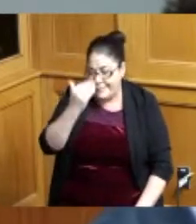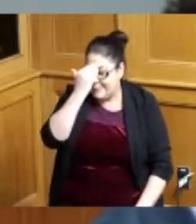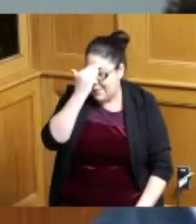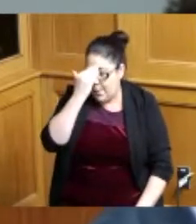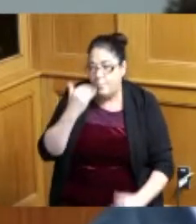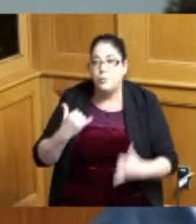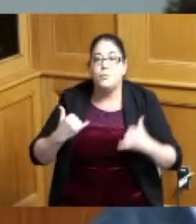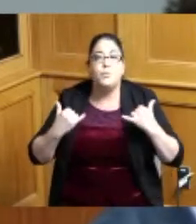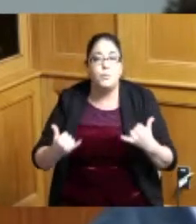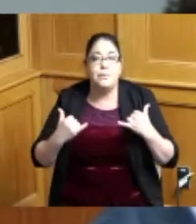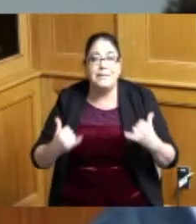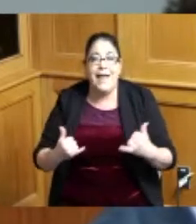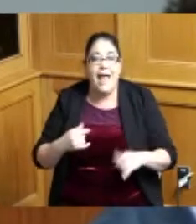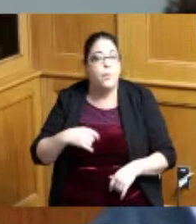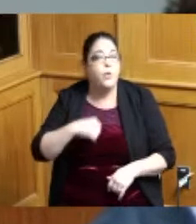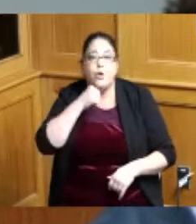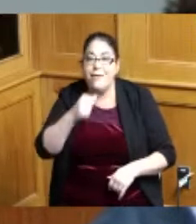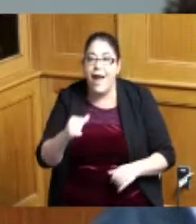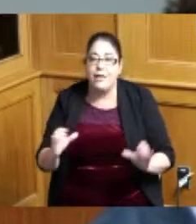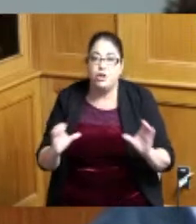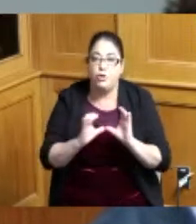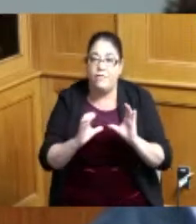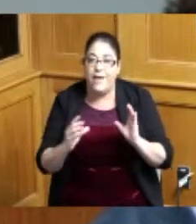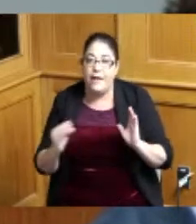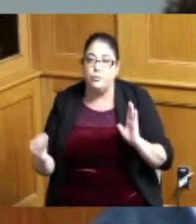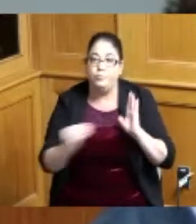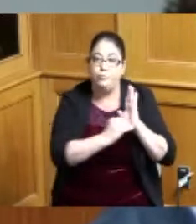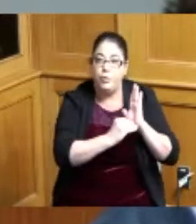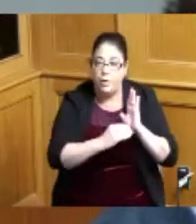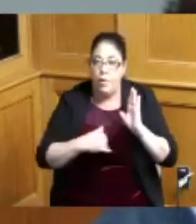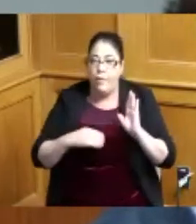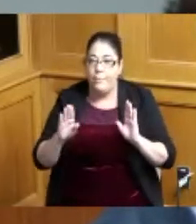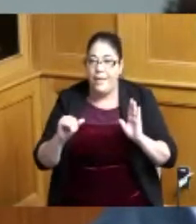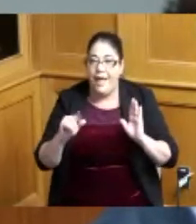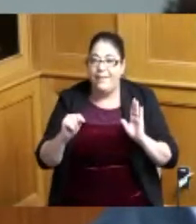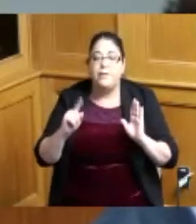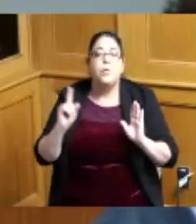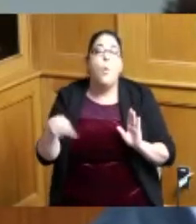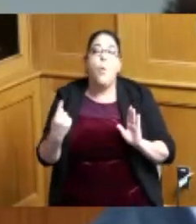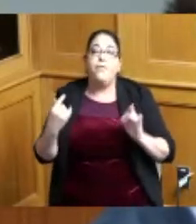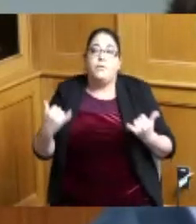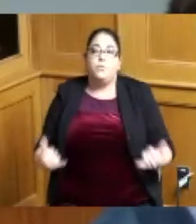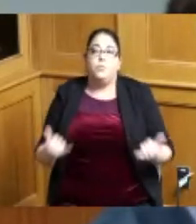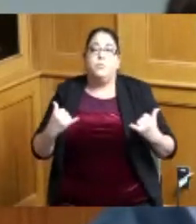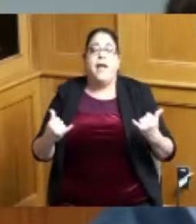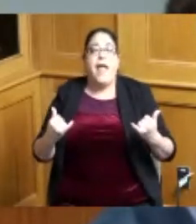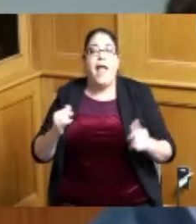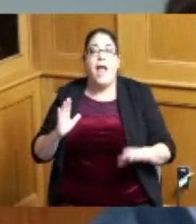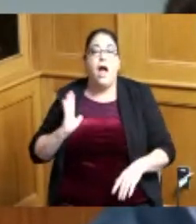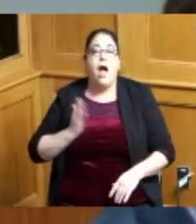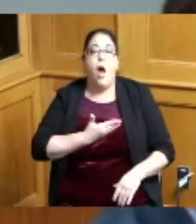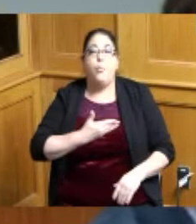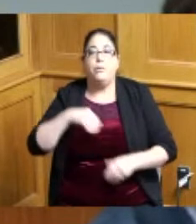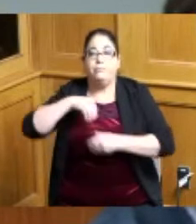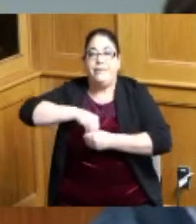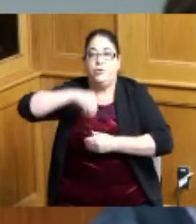are not certifying these to the ballot you're only exercising an internal administrative matter to